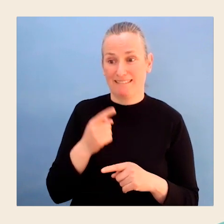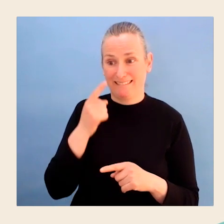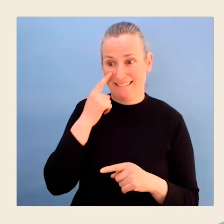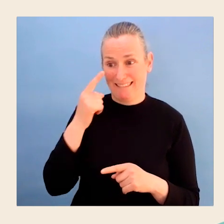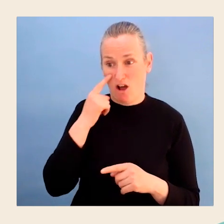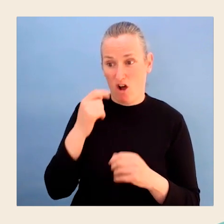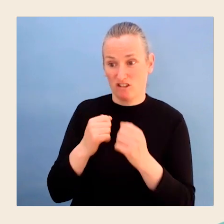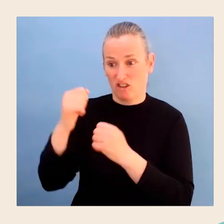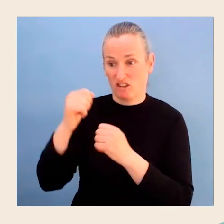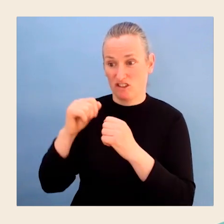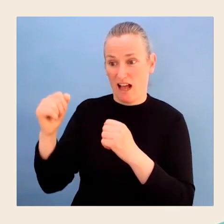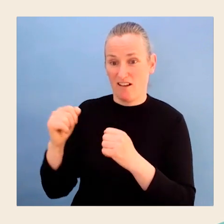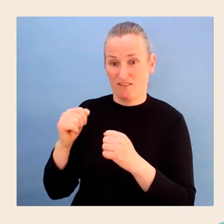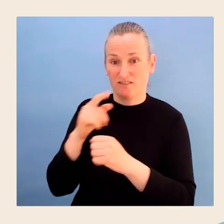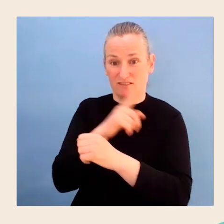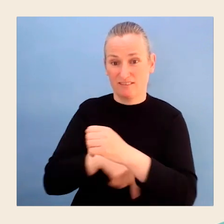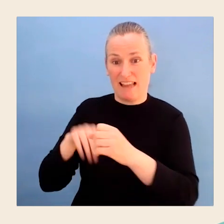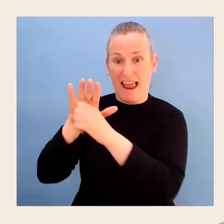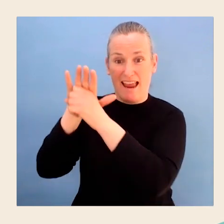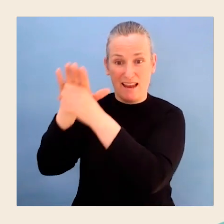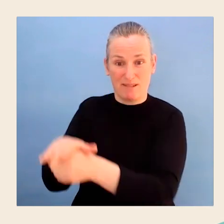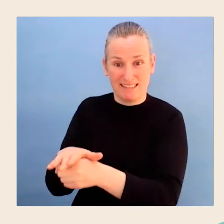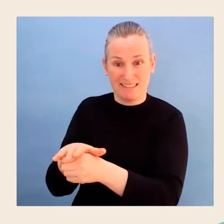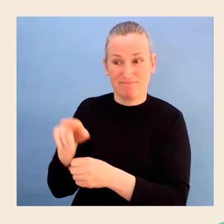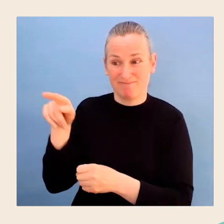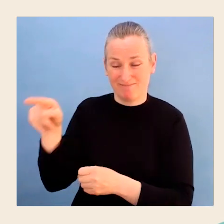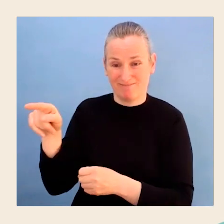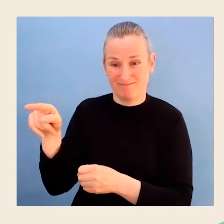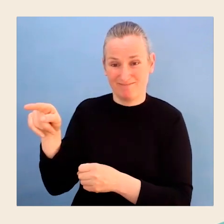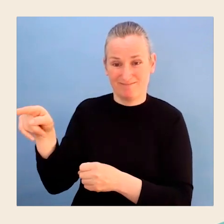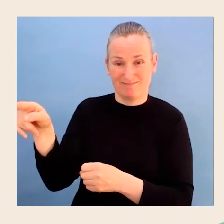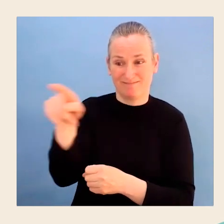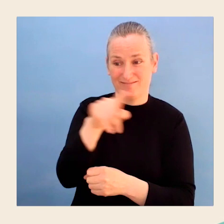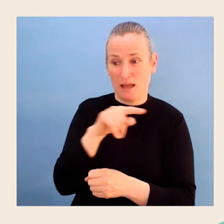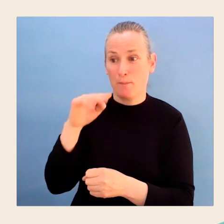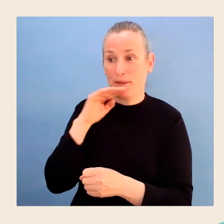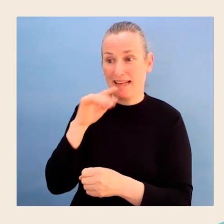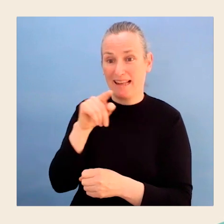that make our lives so complicated in the first place.